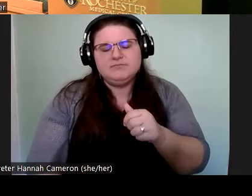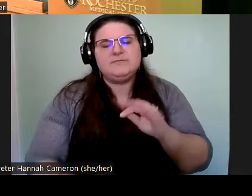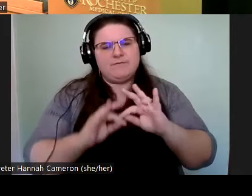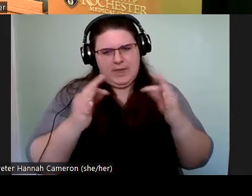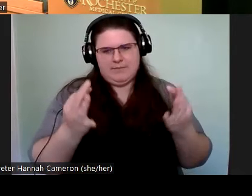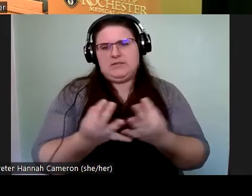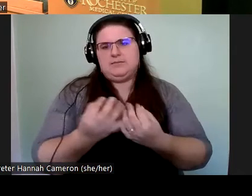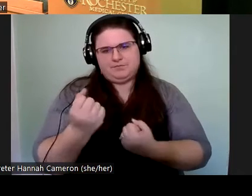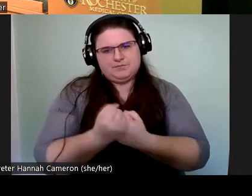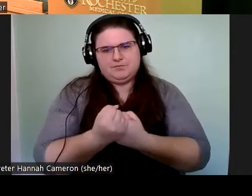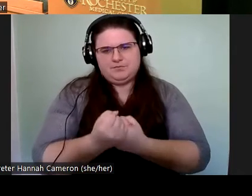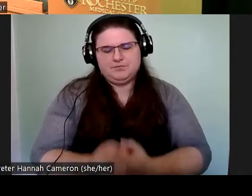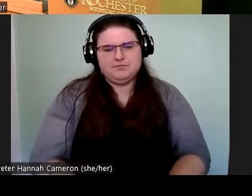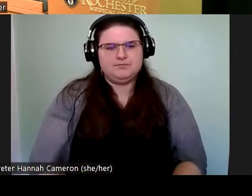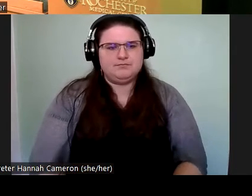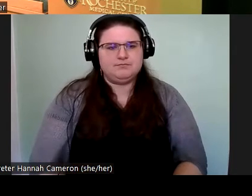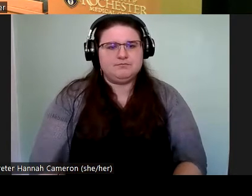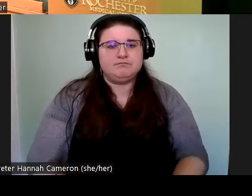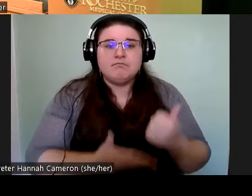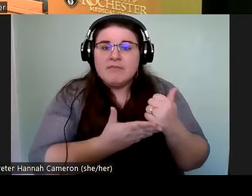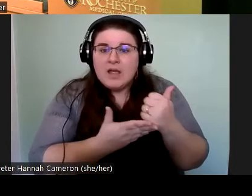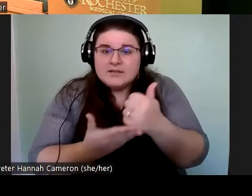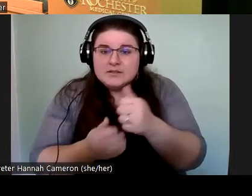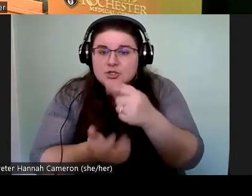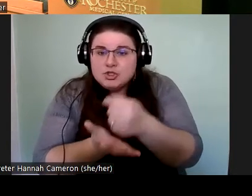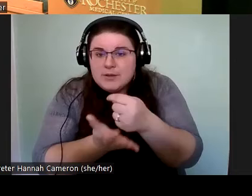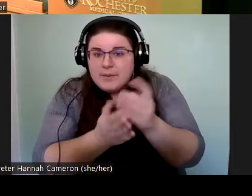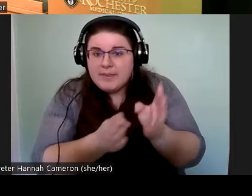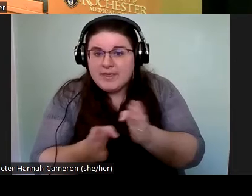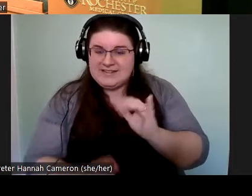can assist with treatment plans if we know about them right we can say oh they're supposed to take